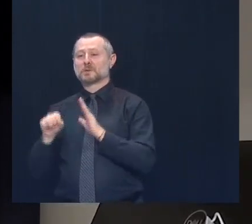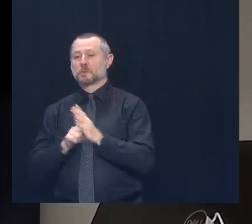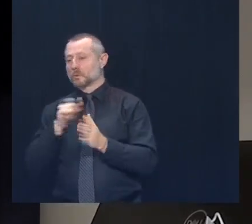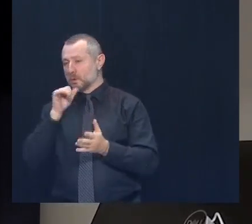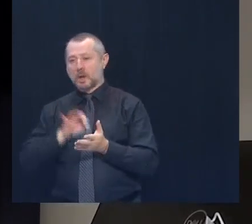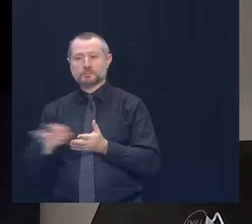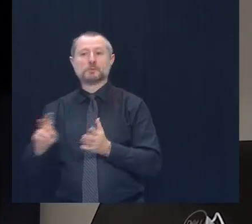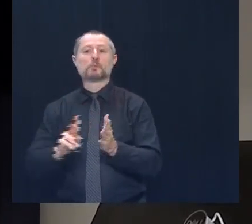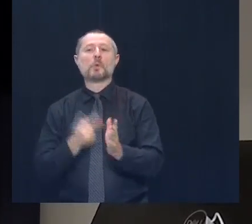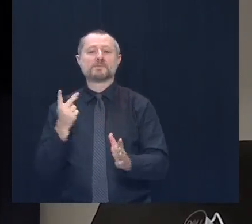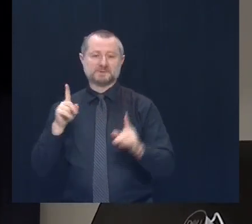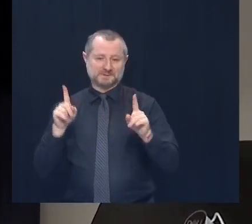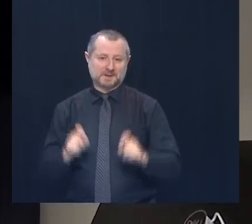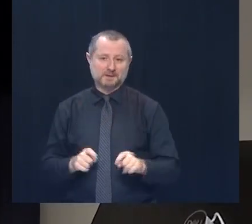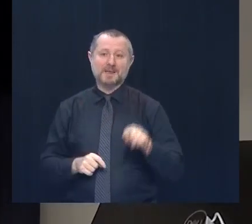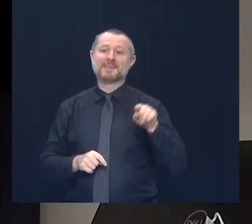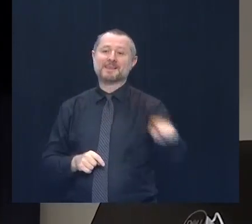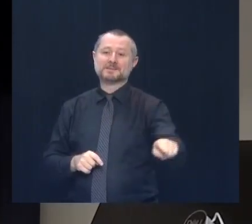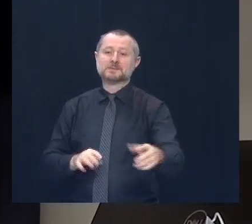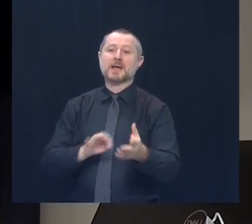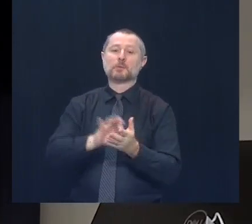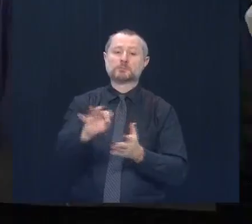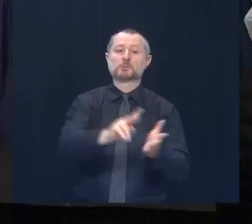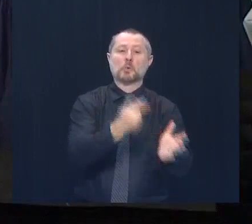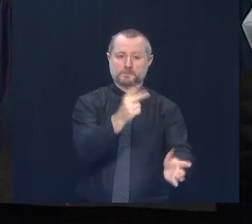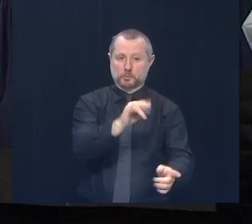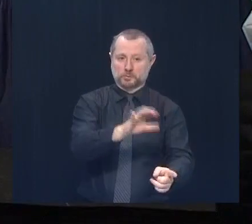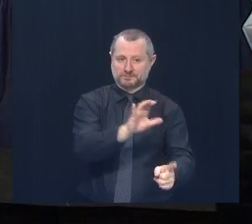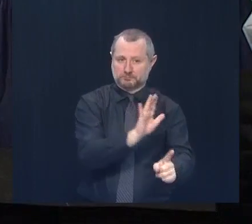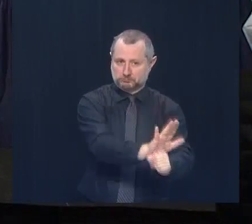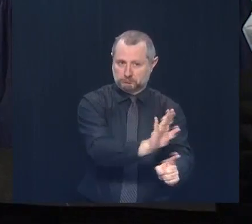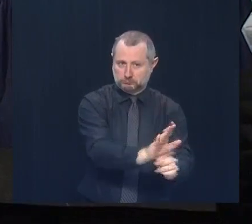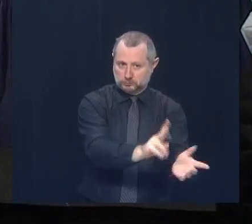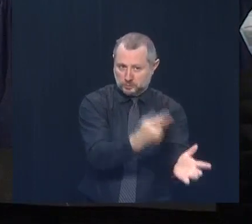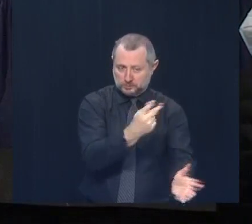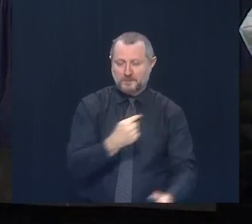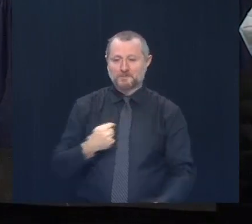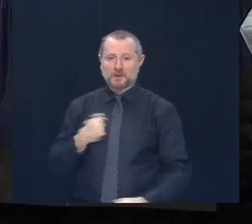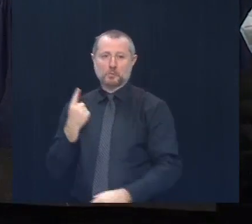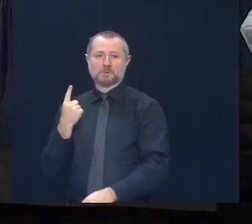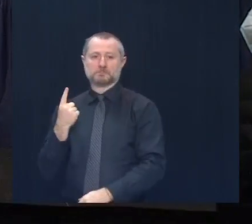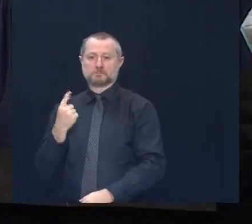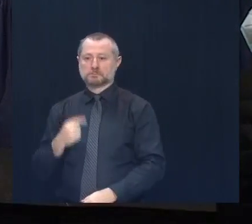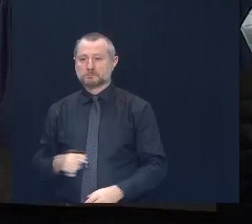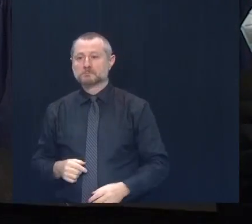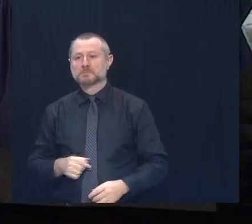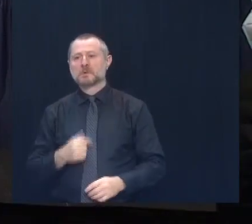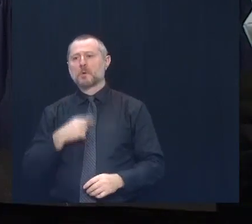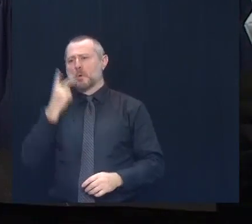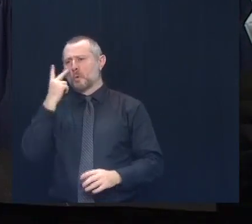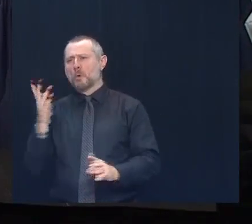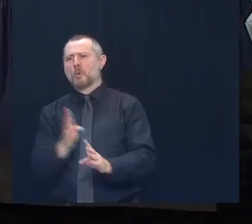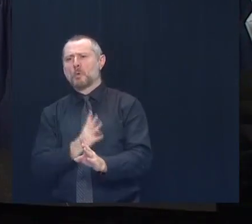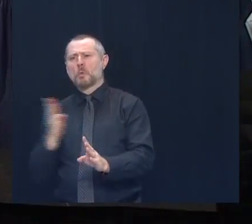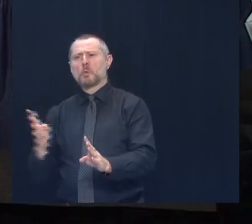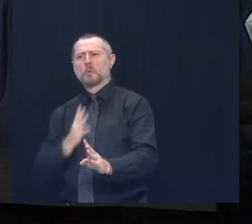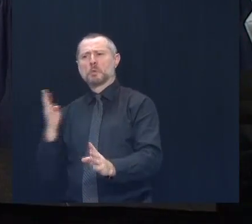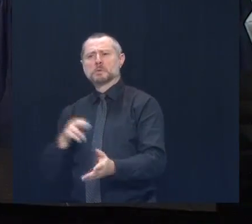AS THE GOVERNOR SAYSe1 WHAT WE BELIEVE IS THE DISCREPANCY HERE THAT WE DON'T INCLUDE THAT DUPLICATE POSITIVE AND THE CITY